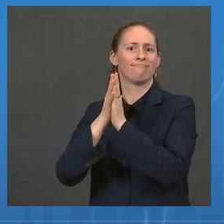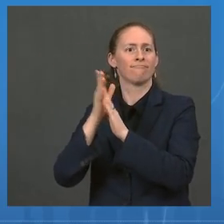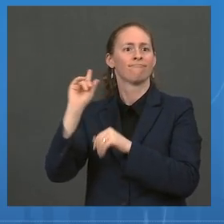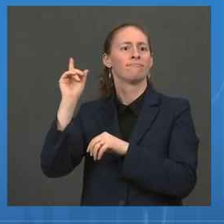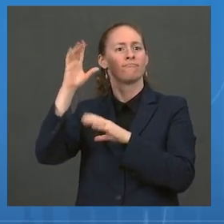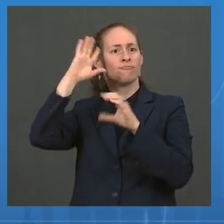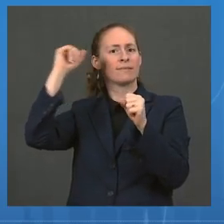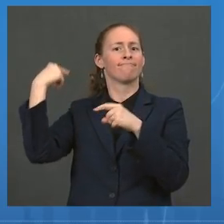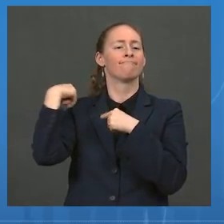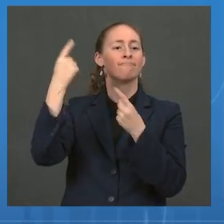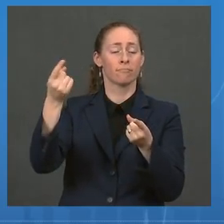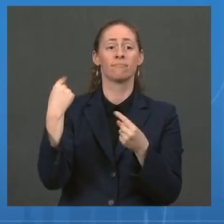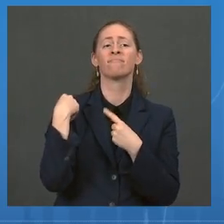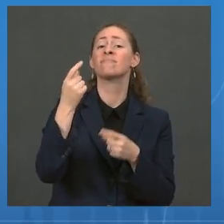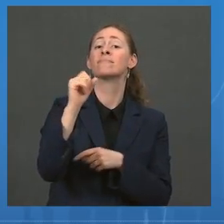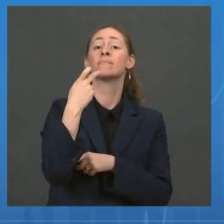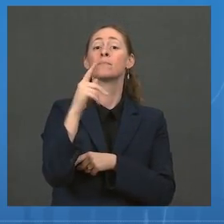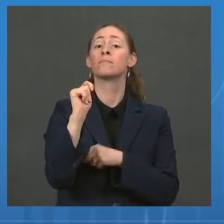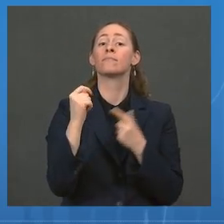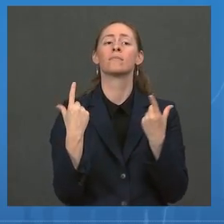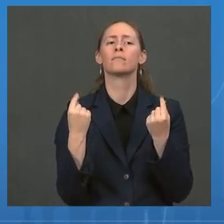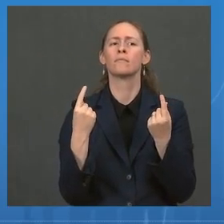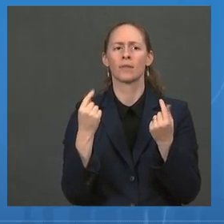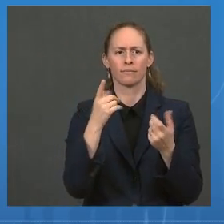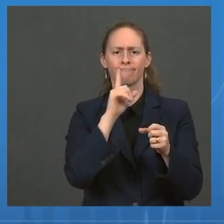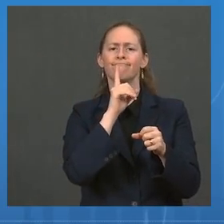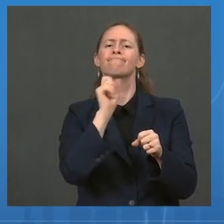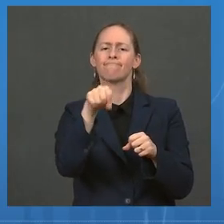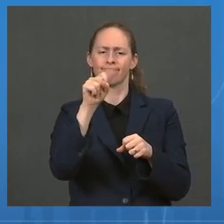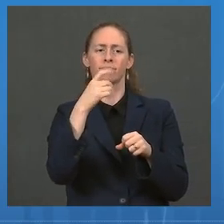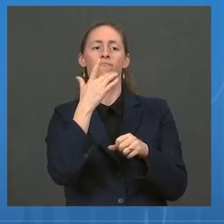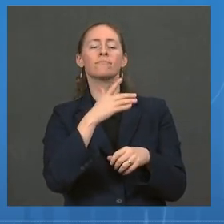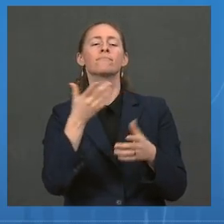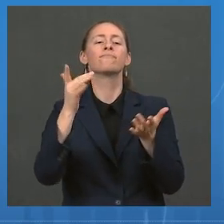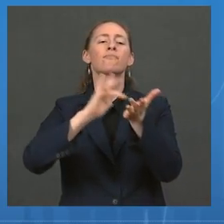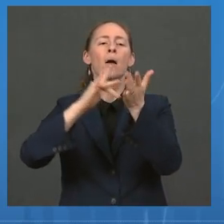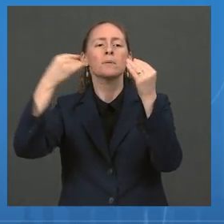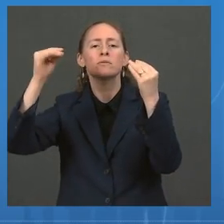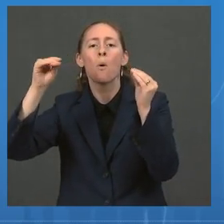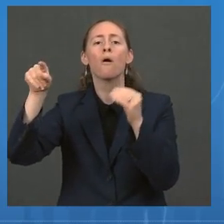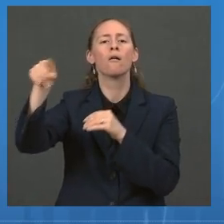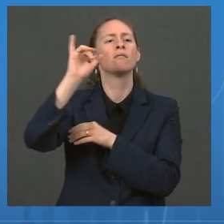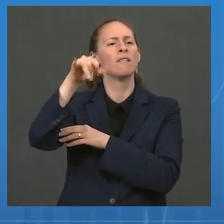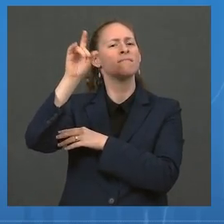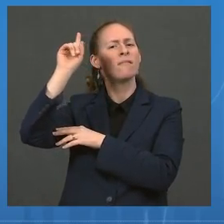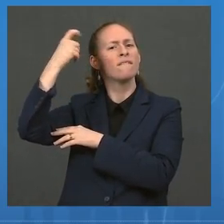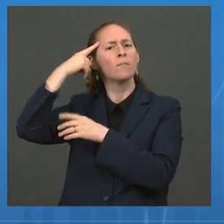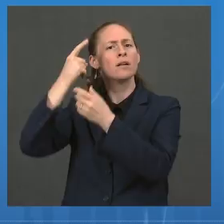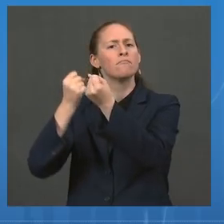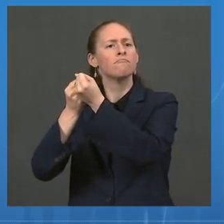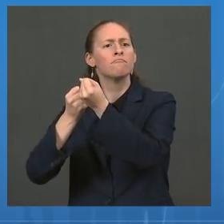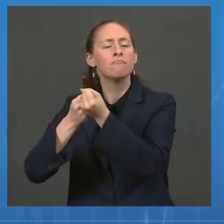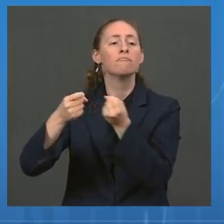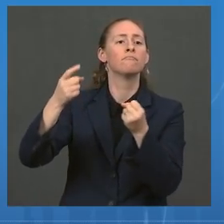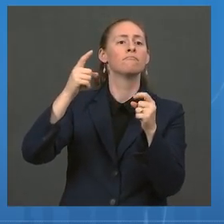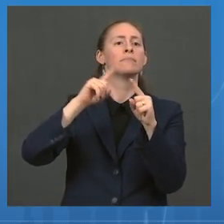to expanding the number of pharmacies in the federal government's free testing program to 10,000 local pharmacies across the country.